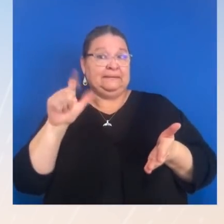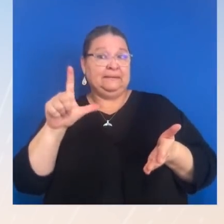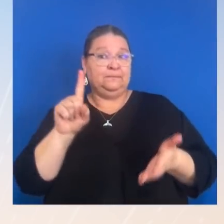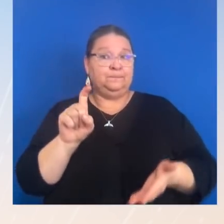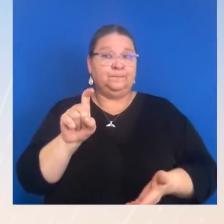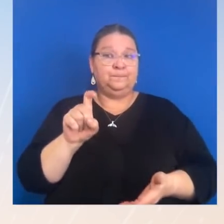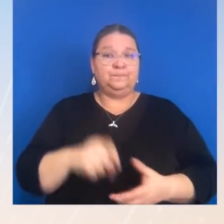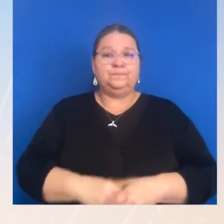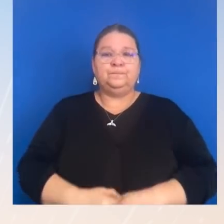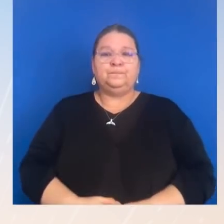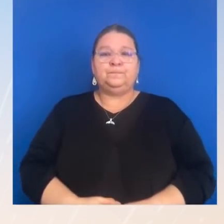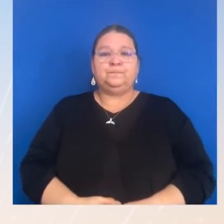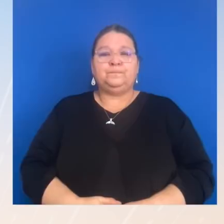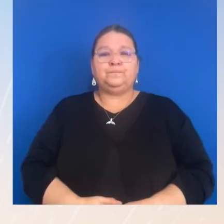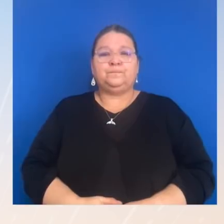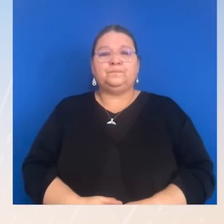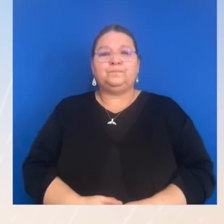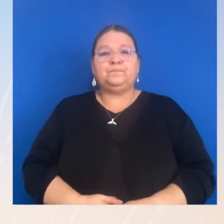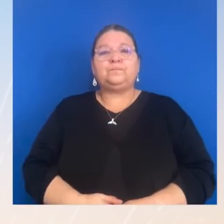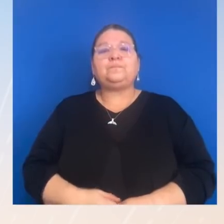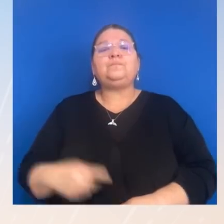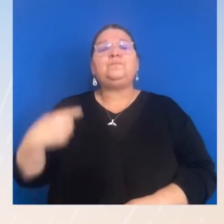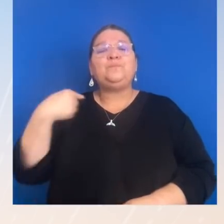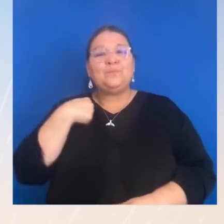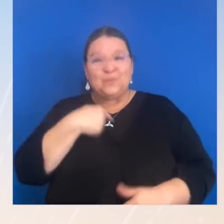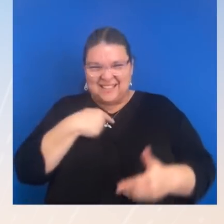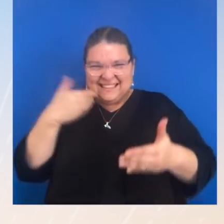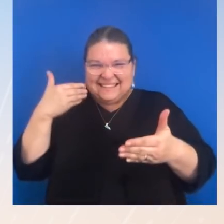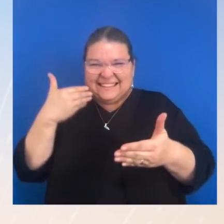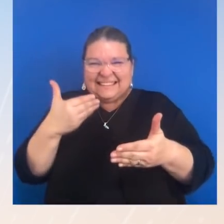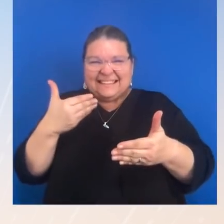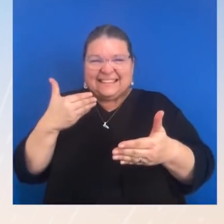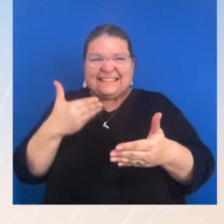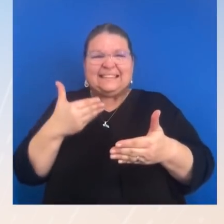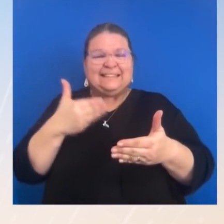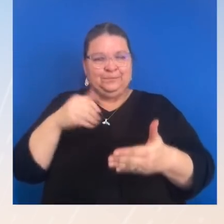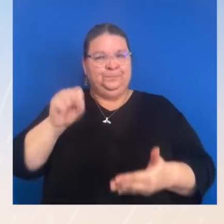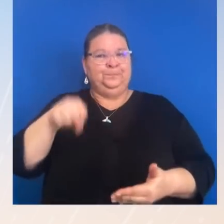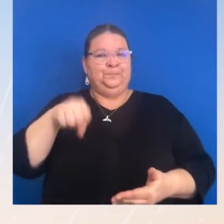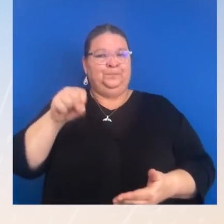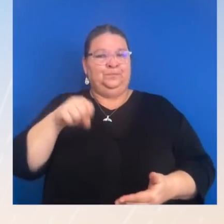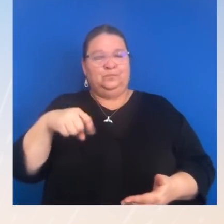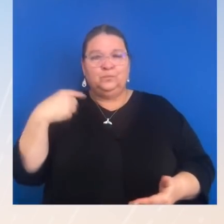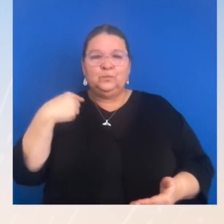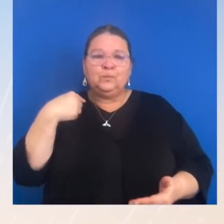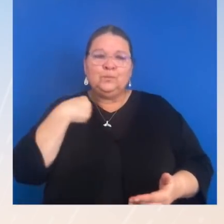for the last several weeks, as we've been talking about. We also all know, from having been through these negotiations before,